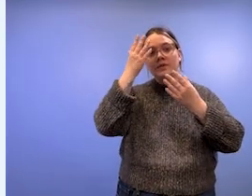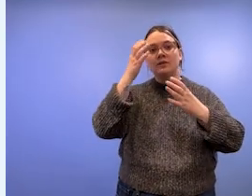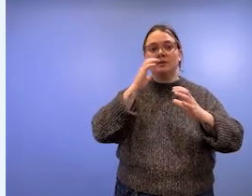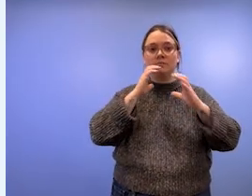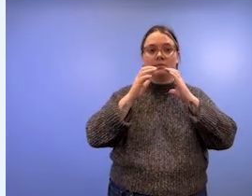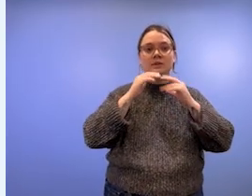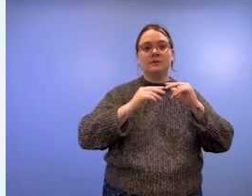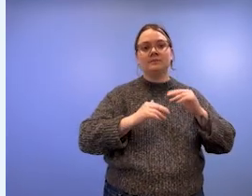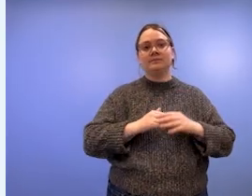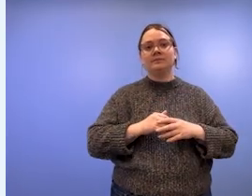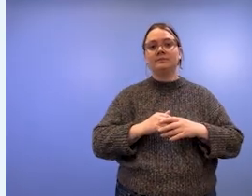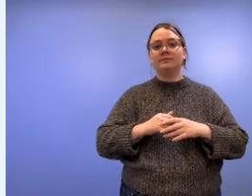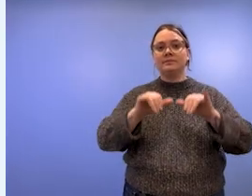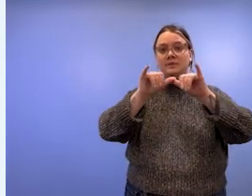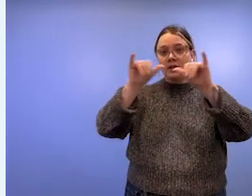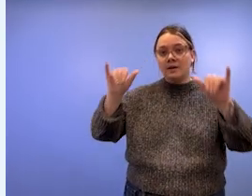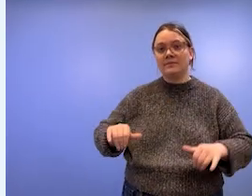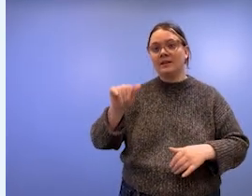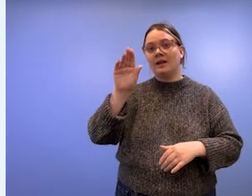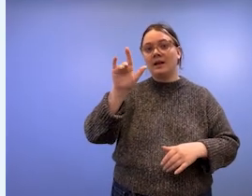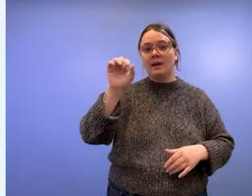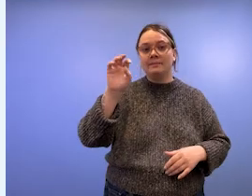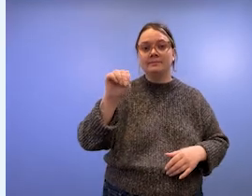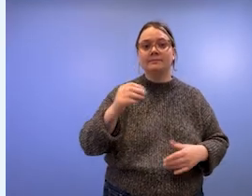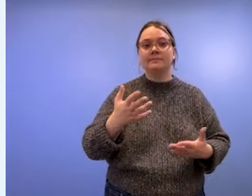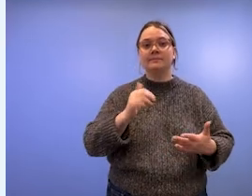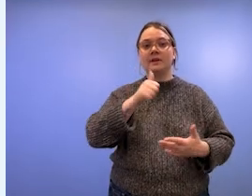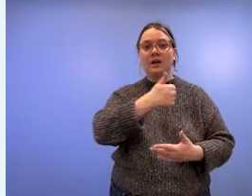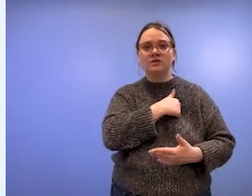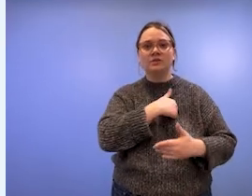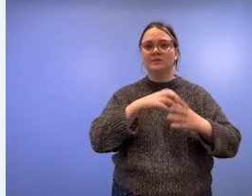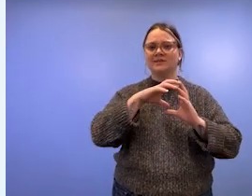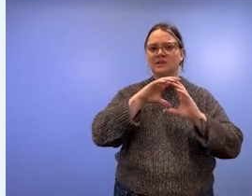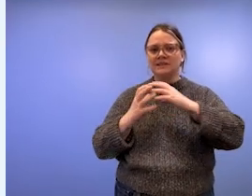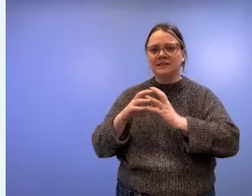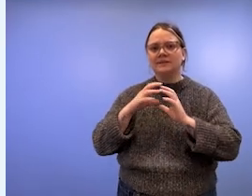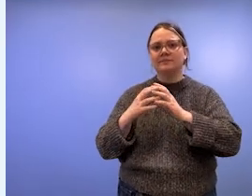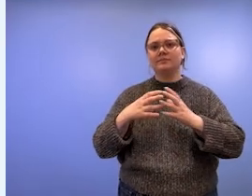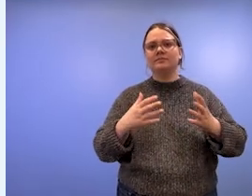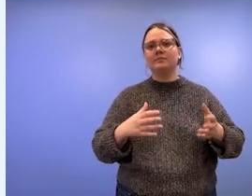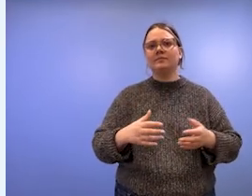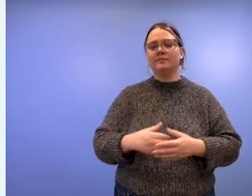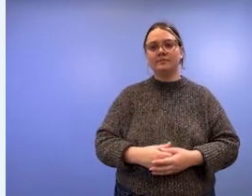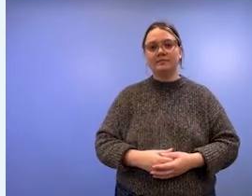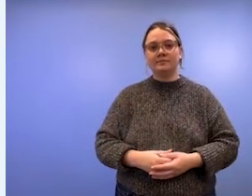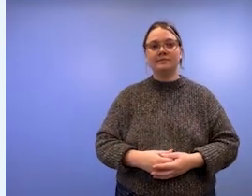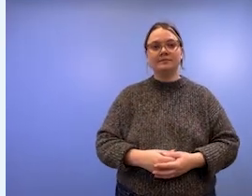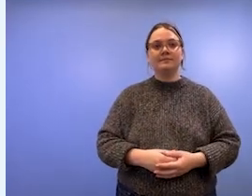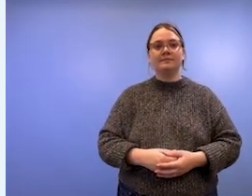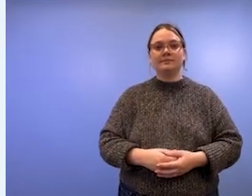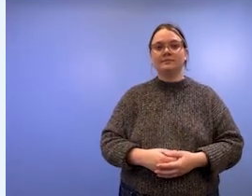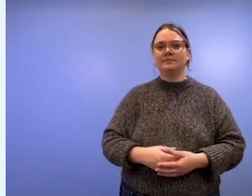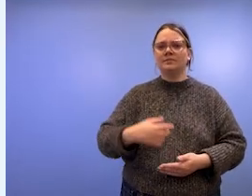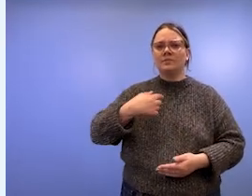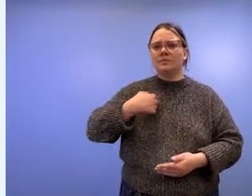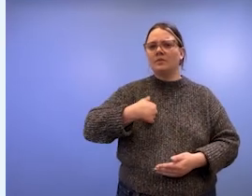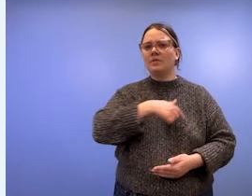information communication, systemic, ableism, attitudinal, and intersectional. So we'll take